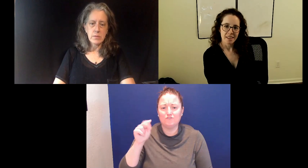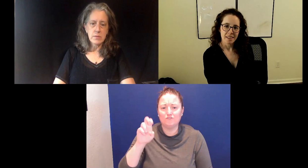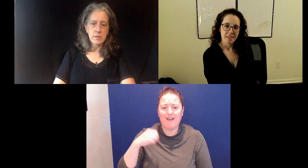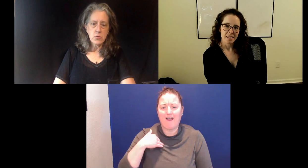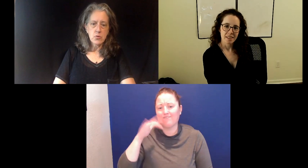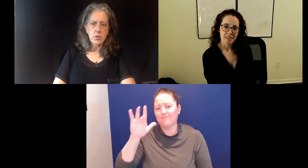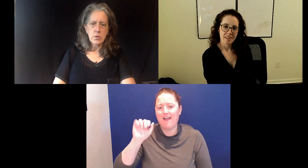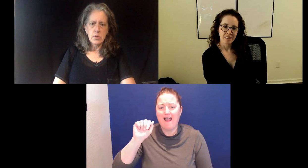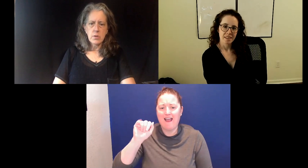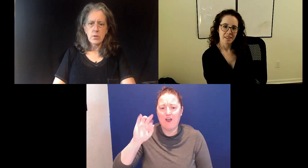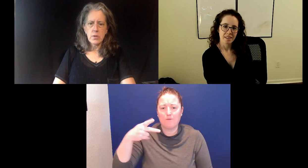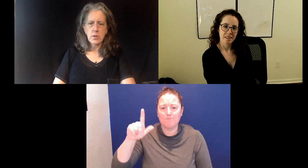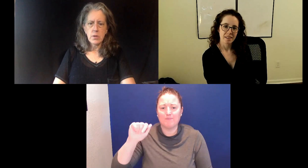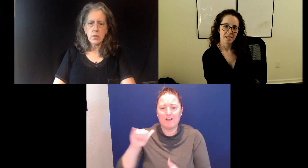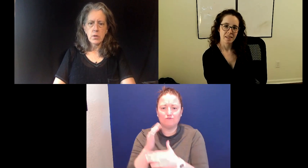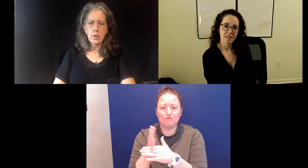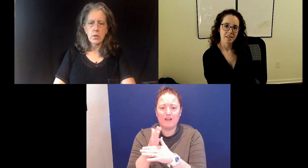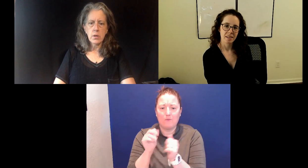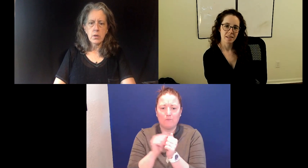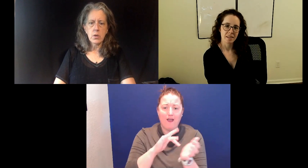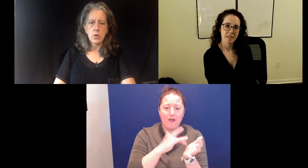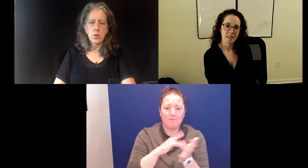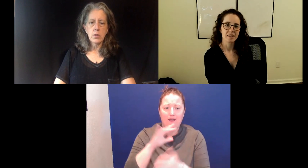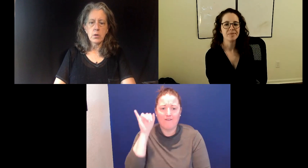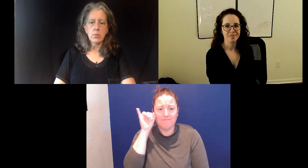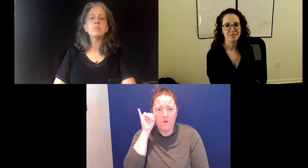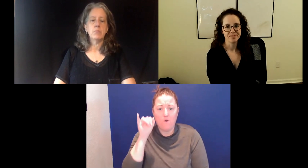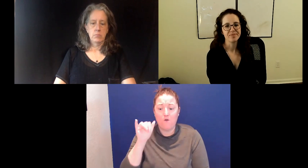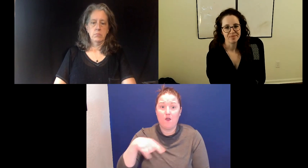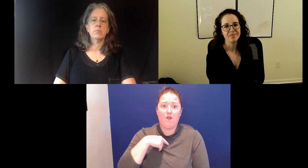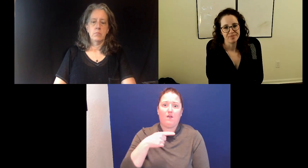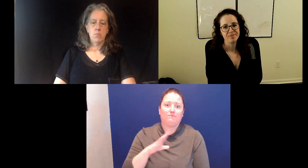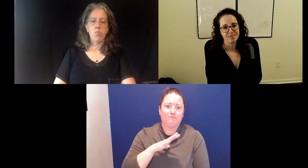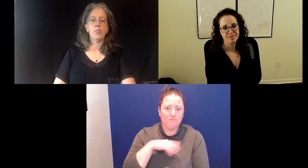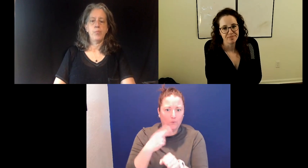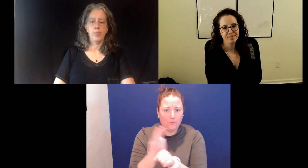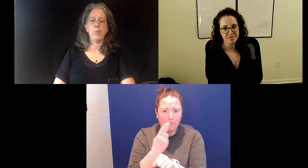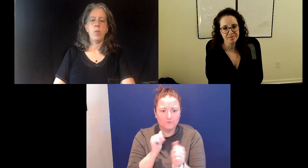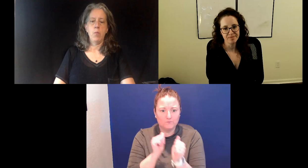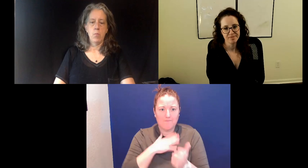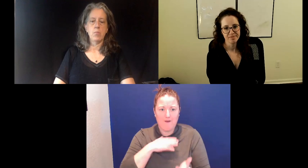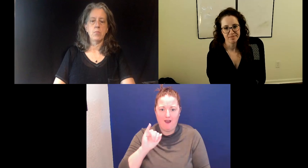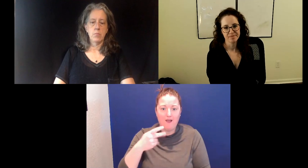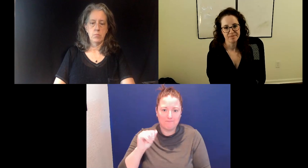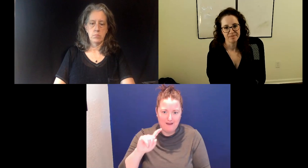um well zoom also has a feature um where you can share the the screen with the ipad so that's